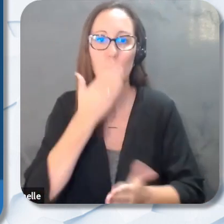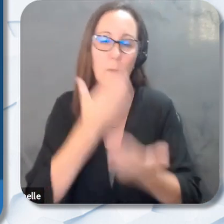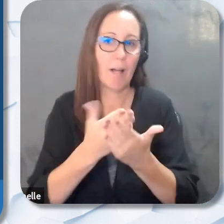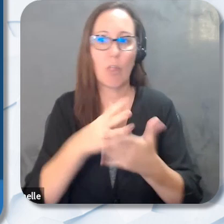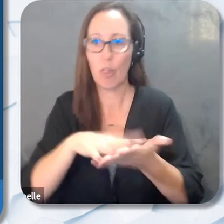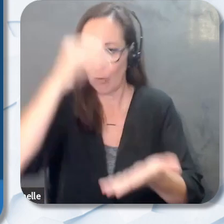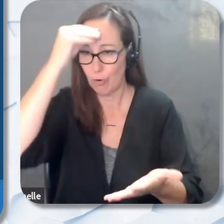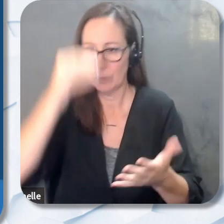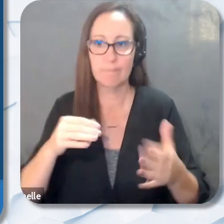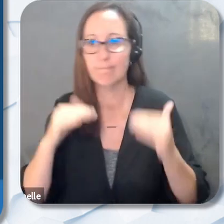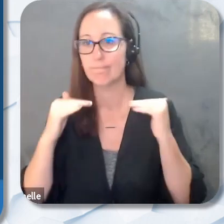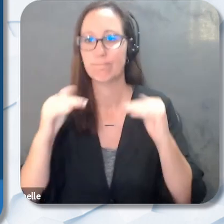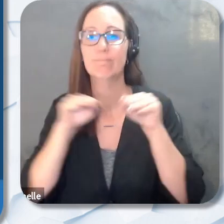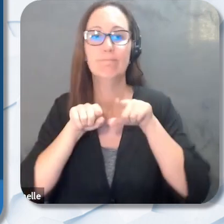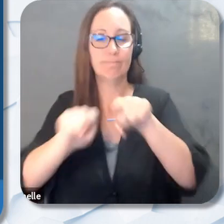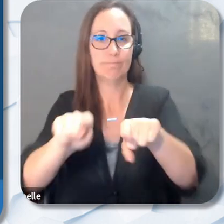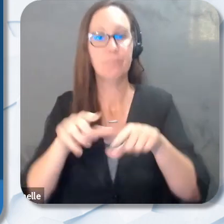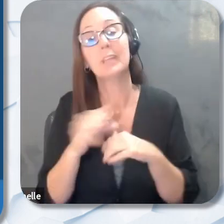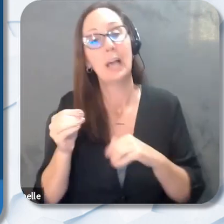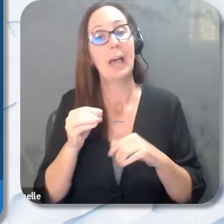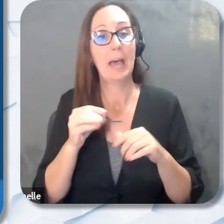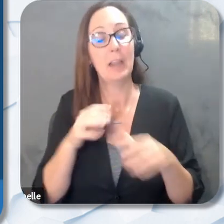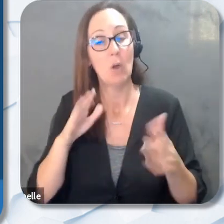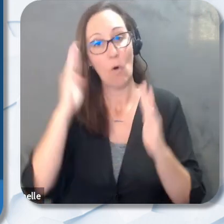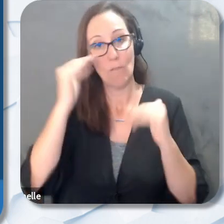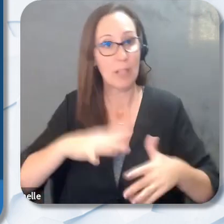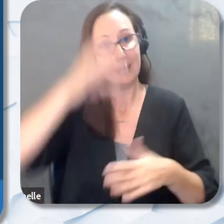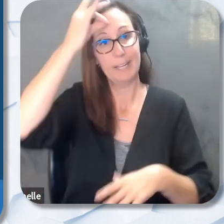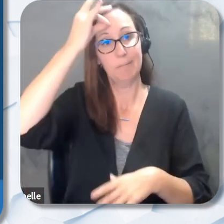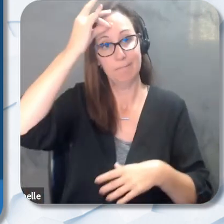walk away with a shared vision of meaningful equity for all of California's children. And